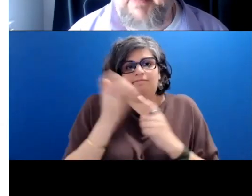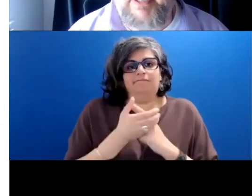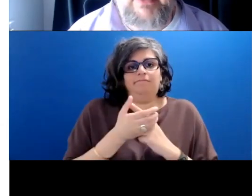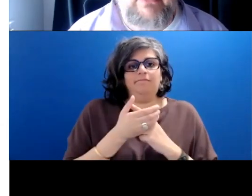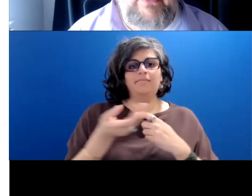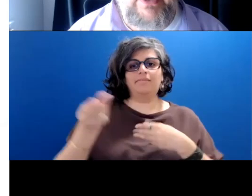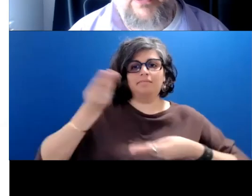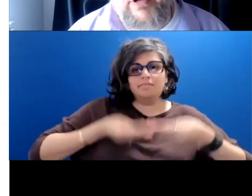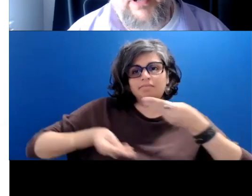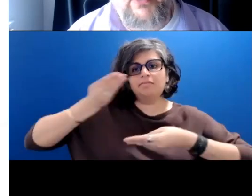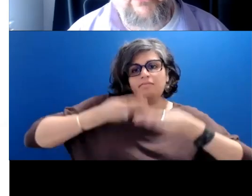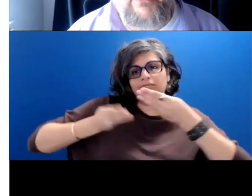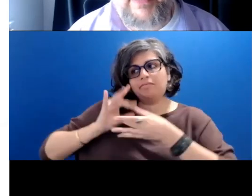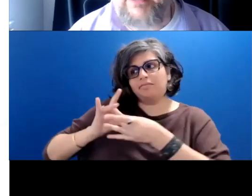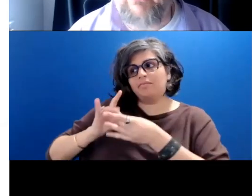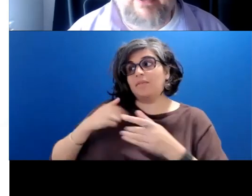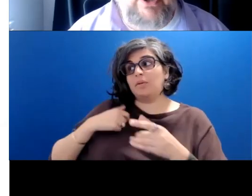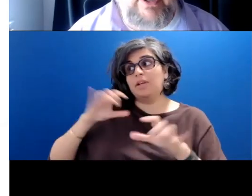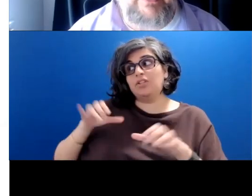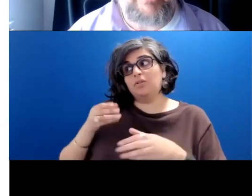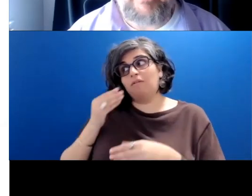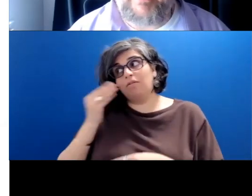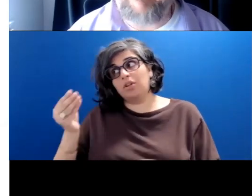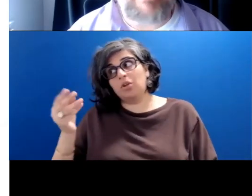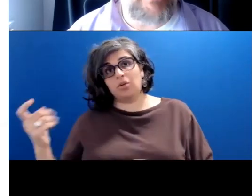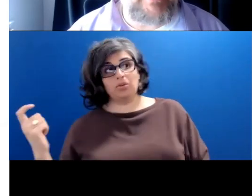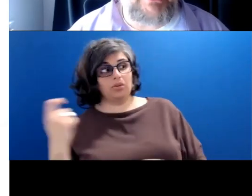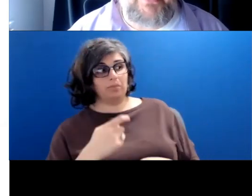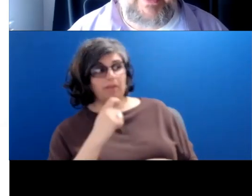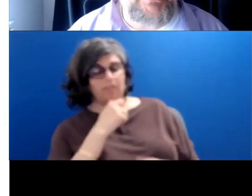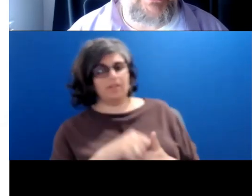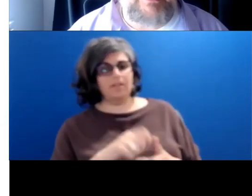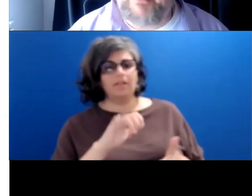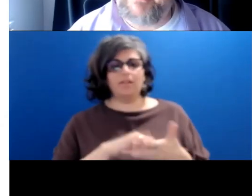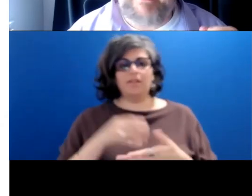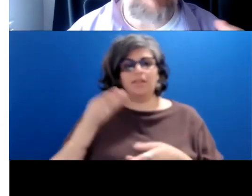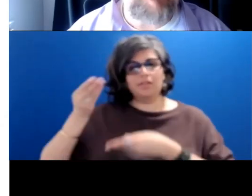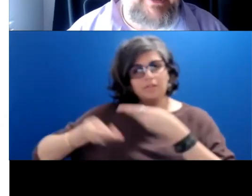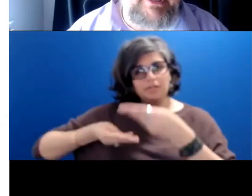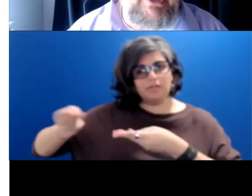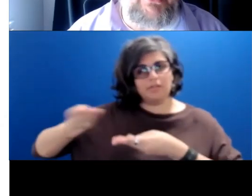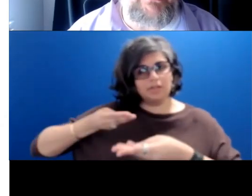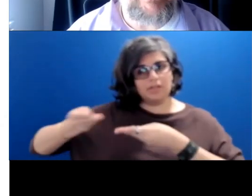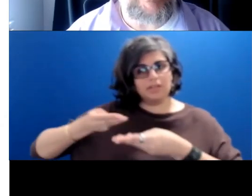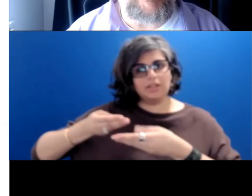"I'm gonna do this for you, you're gonna do it for me, we're good." And that transactional relationship could be, "I'm paying you,"